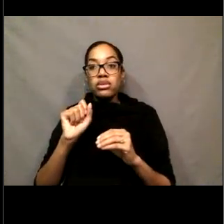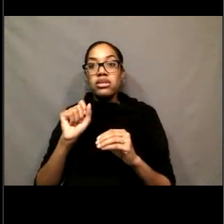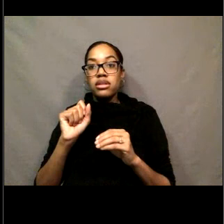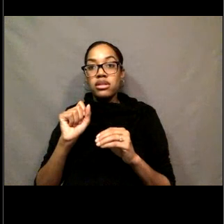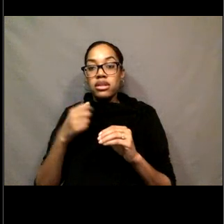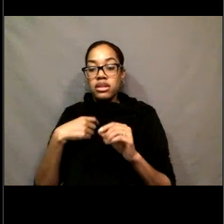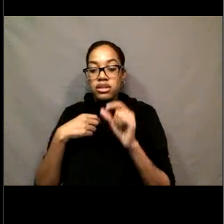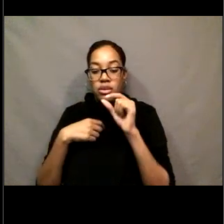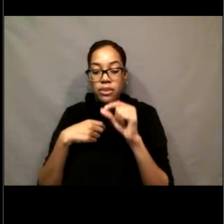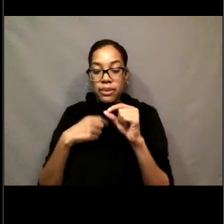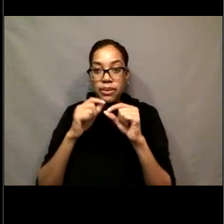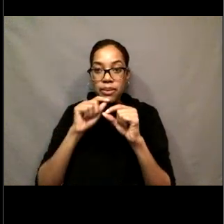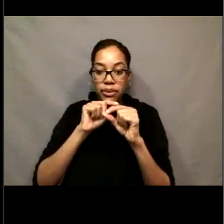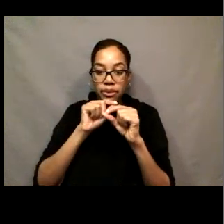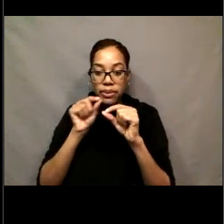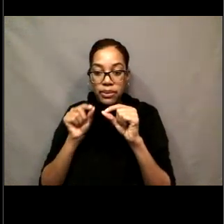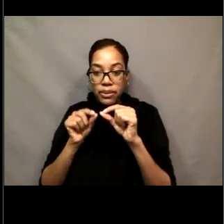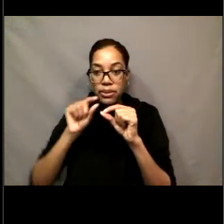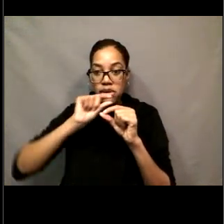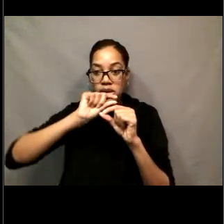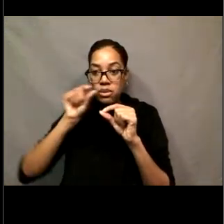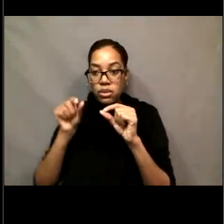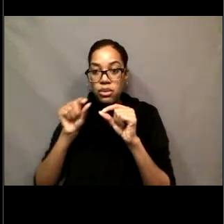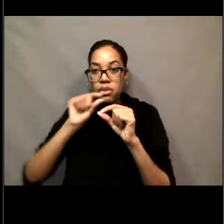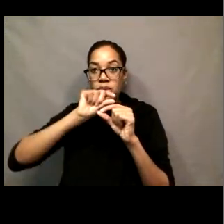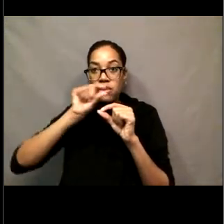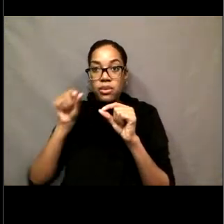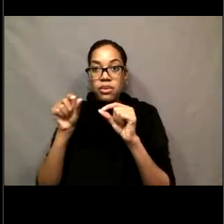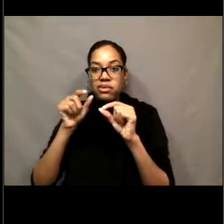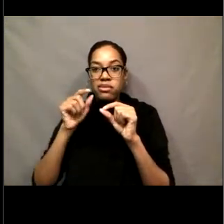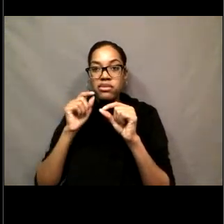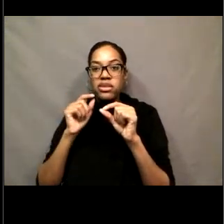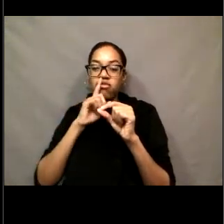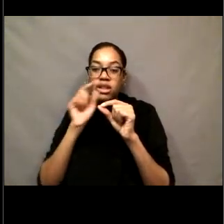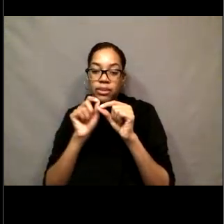and that's how this world that all snails have is foreign.